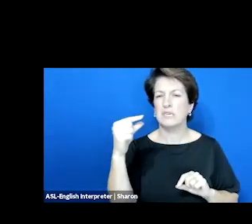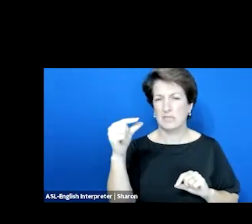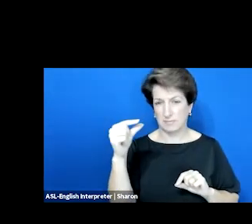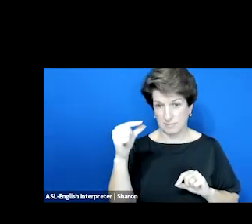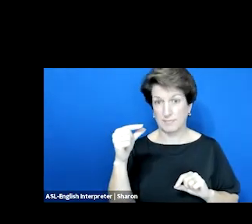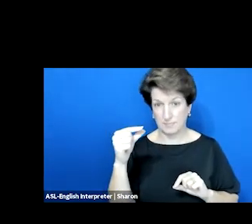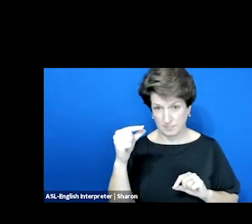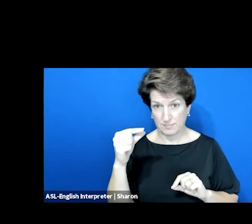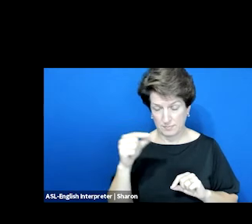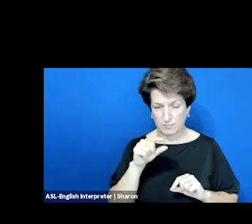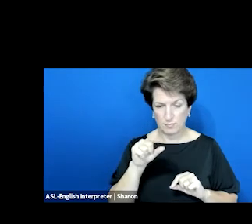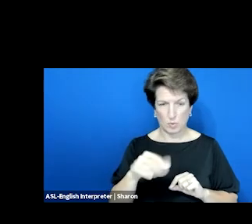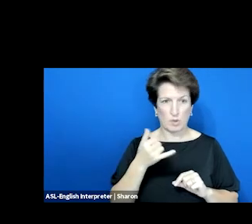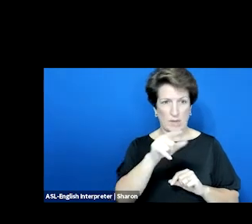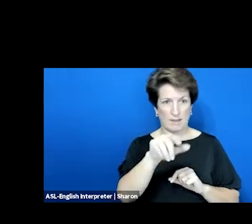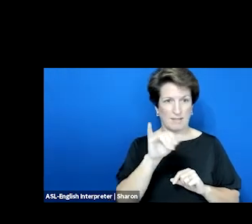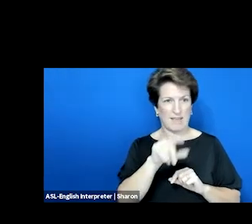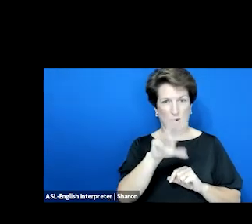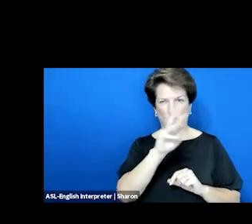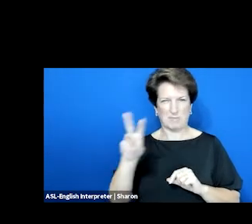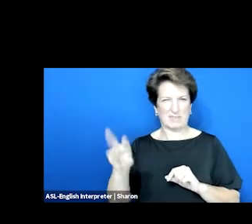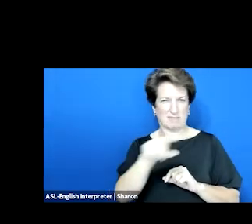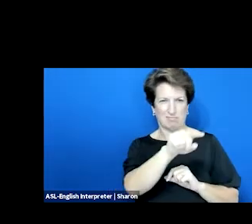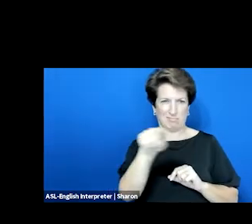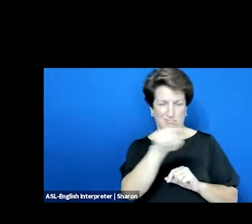pace? » Fabulous, thank you from the interpreters.